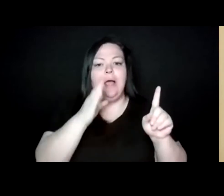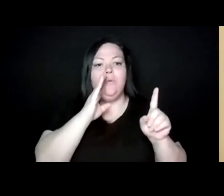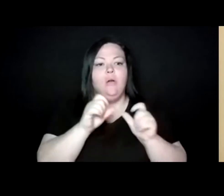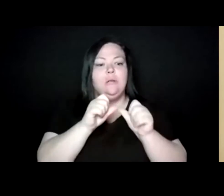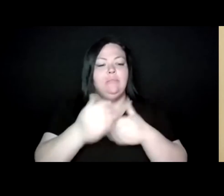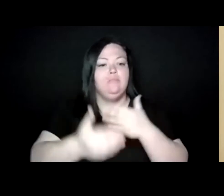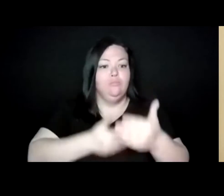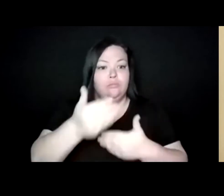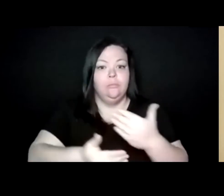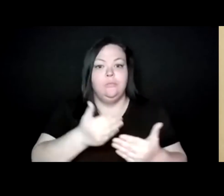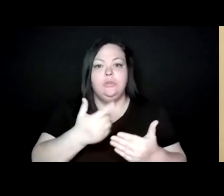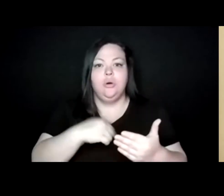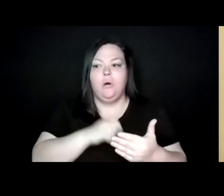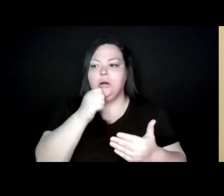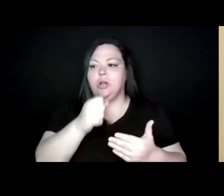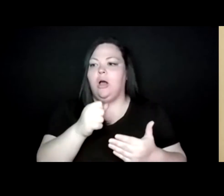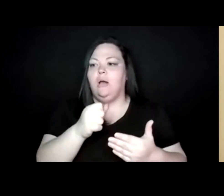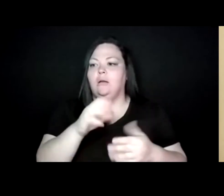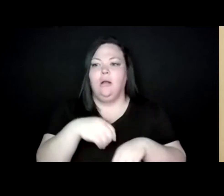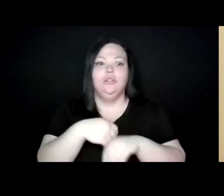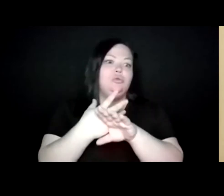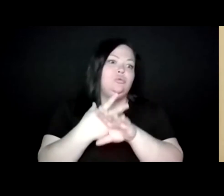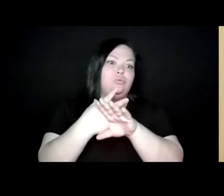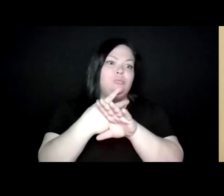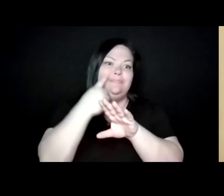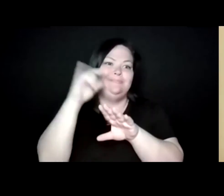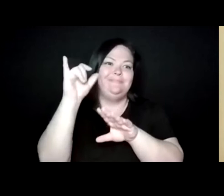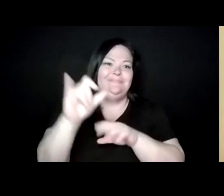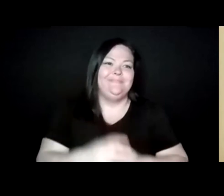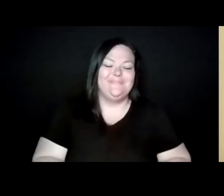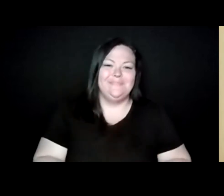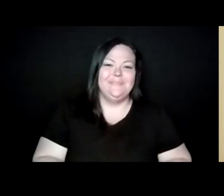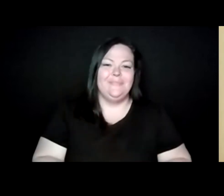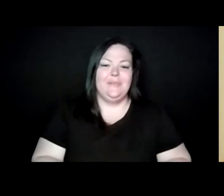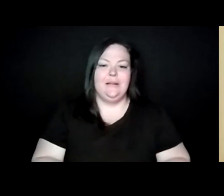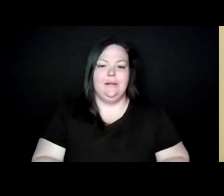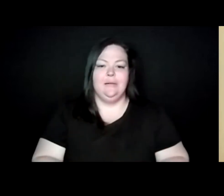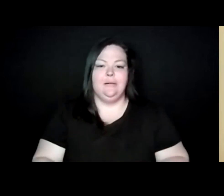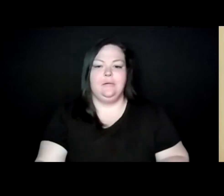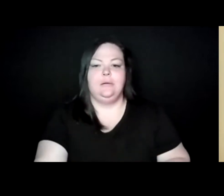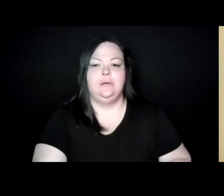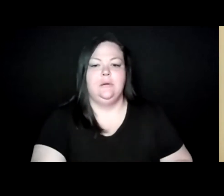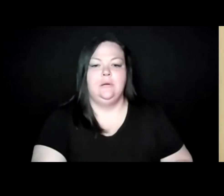um, just so that we're not all on zoom eternally, um, so also I want to thank Megan for adjusting